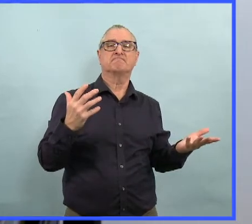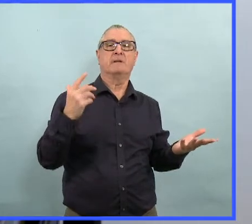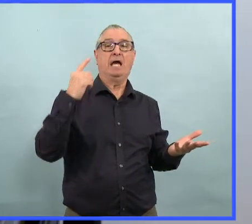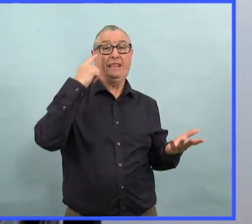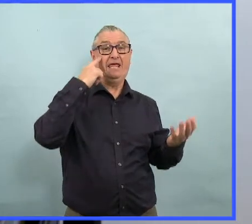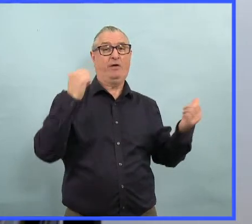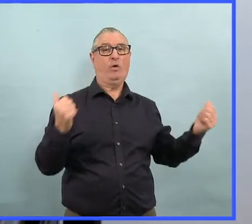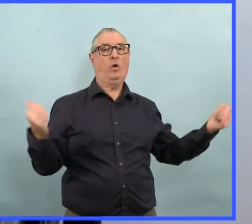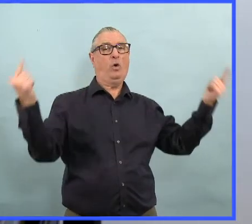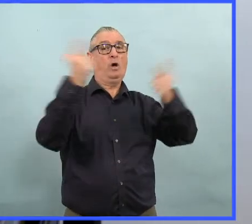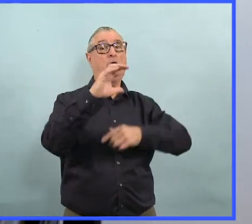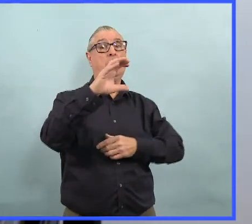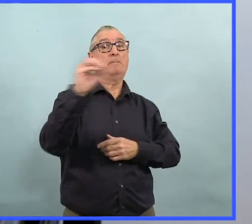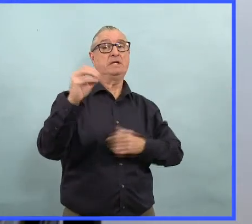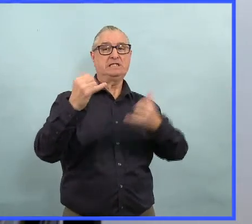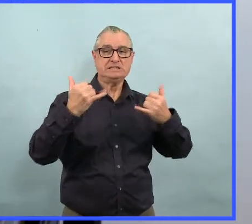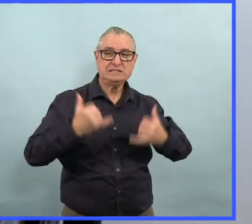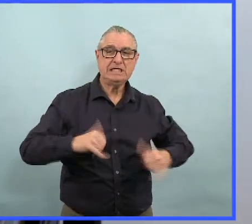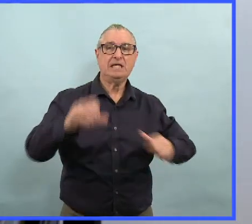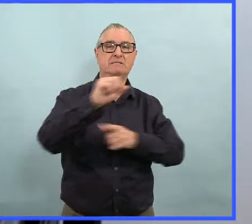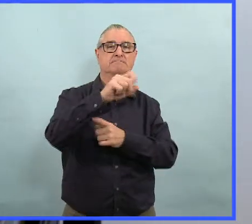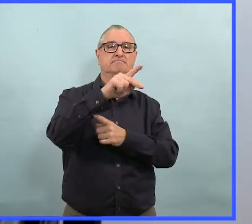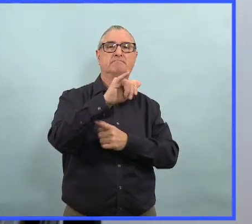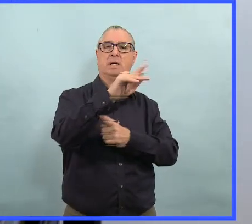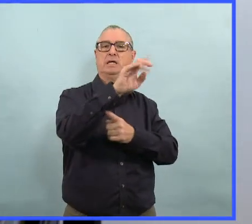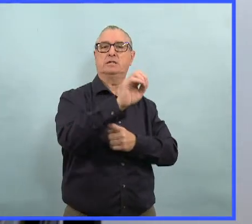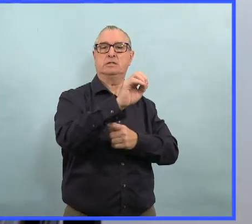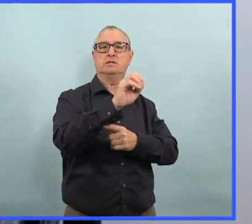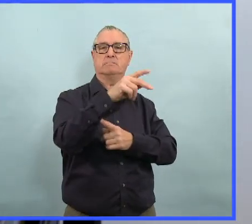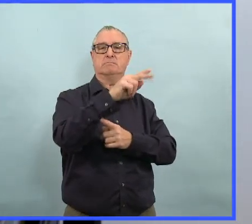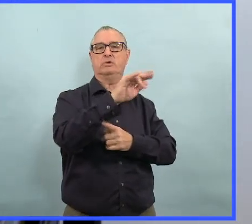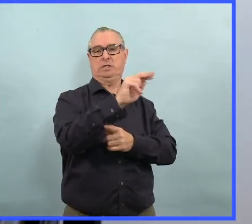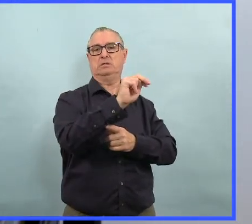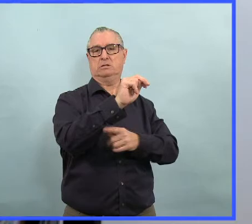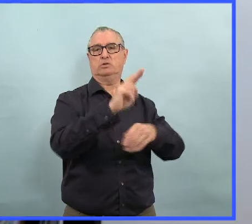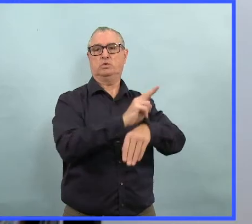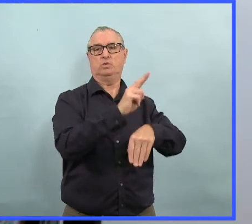however you know with there being so many companies and so many scientists around